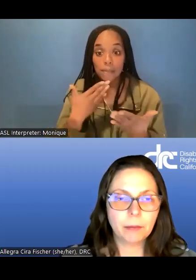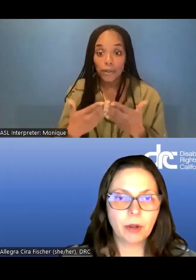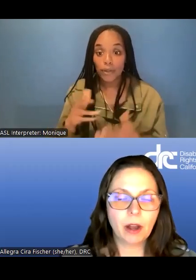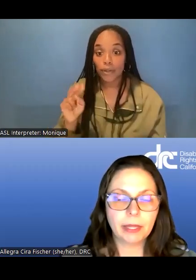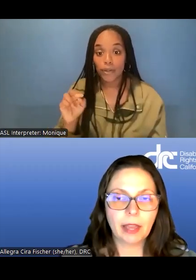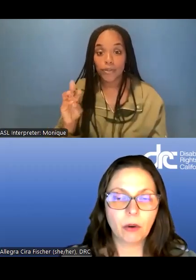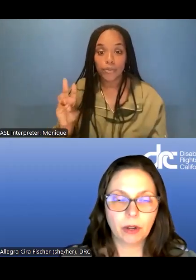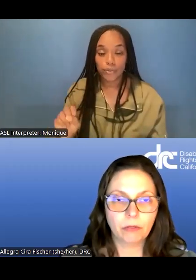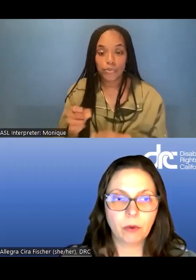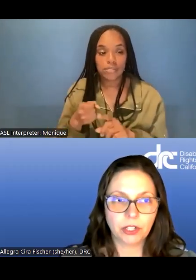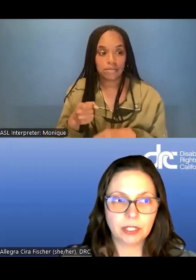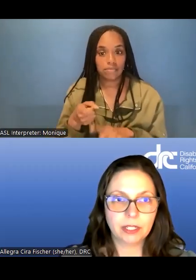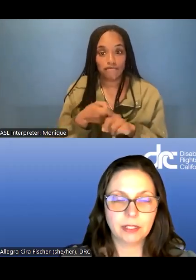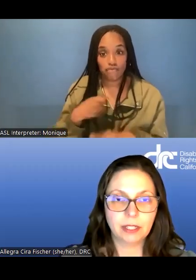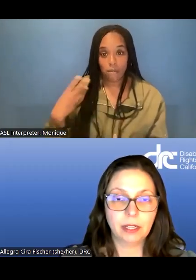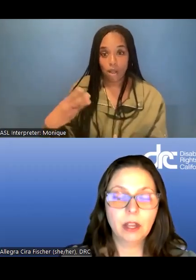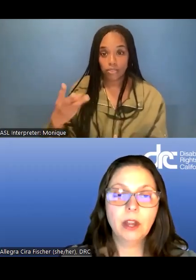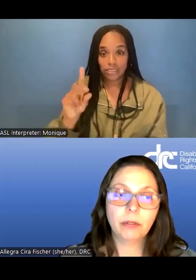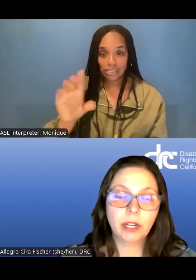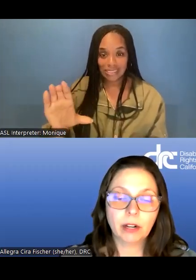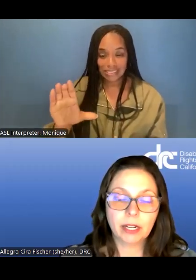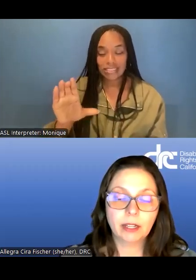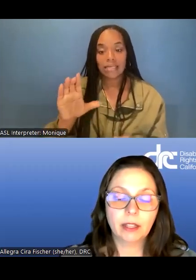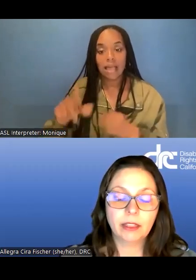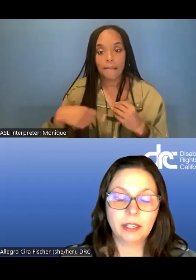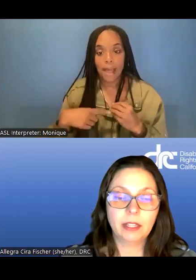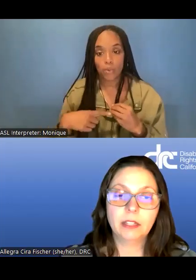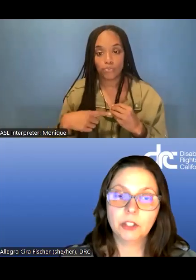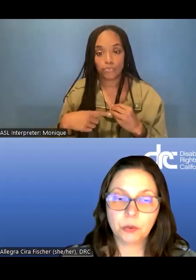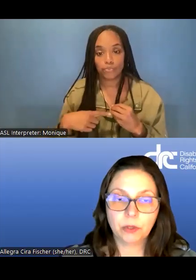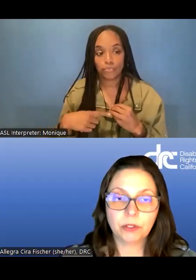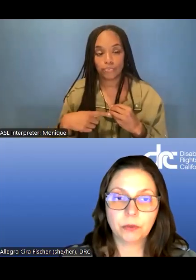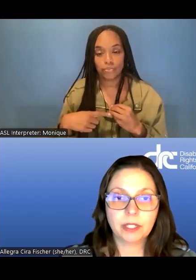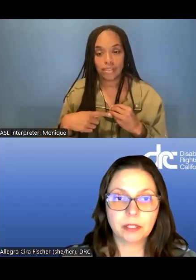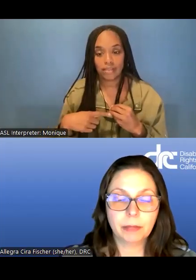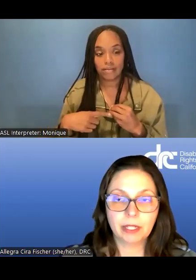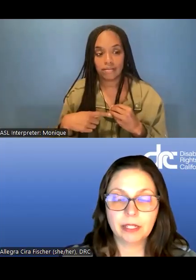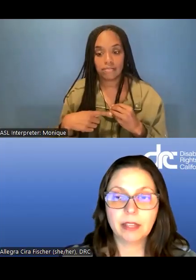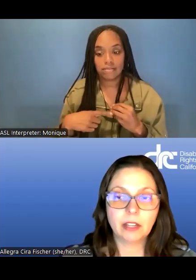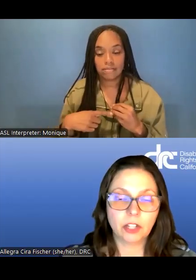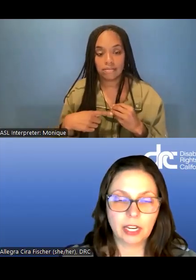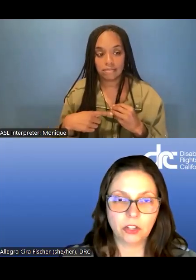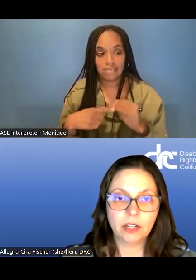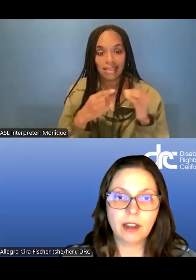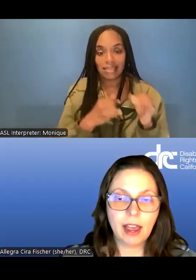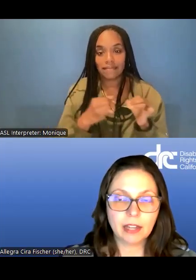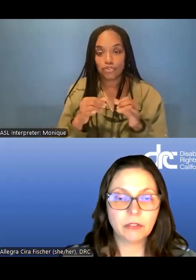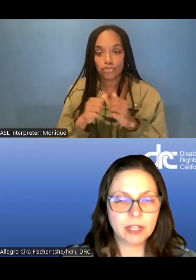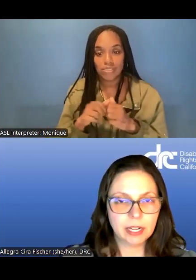coming out of Washington, D.C., regarding the individuals with Disabilities Education Act funding.